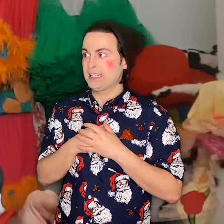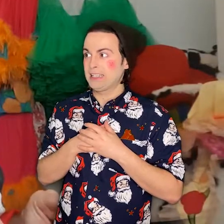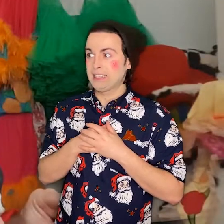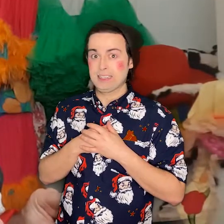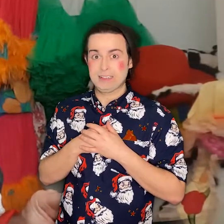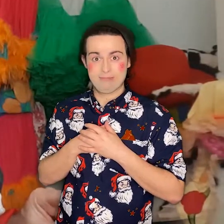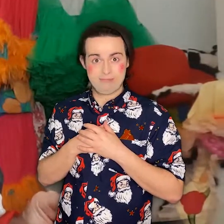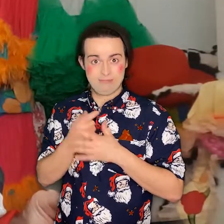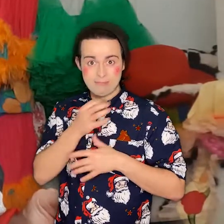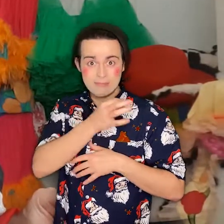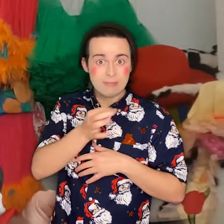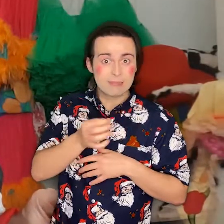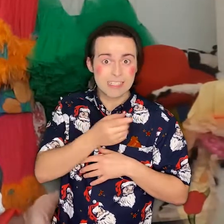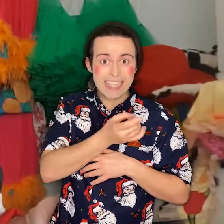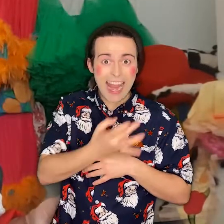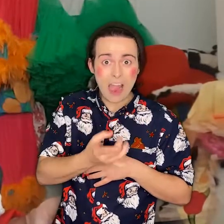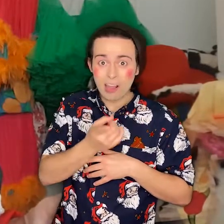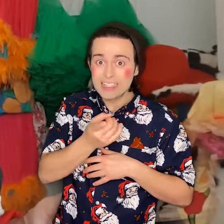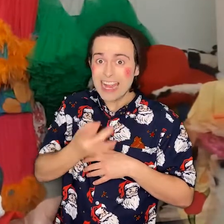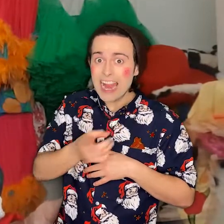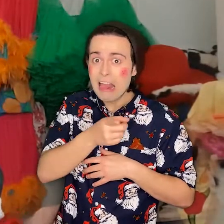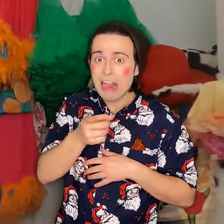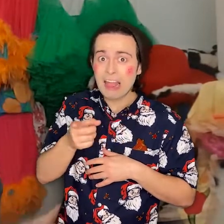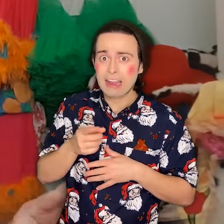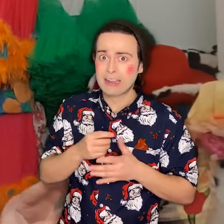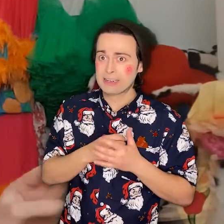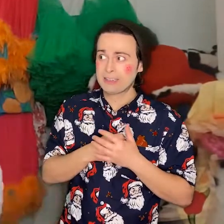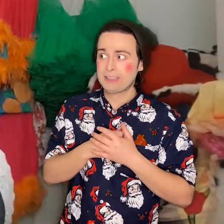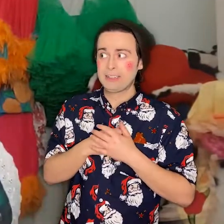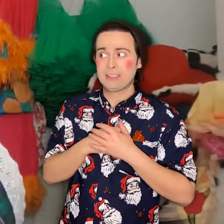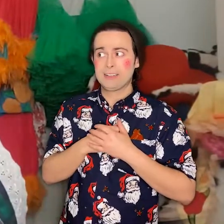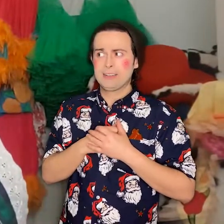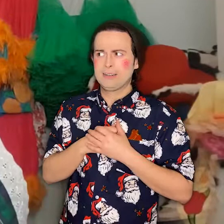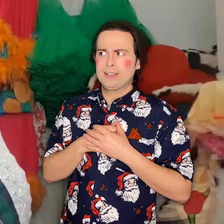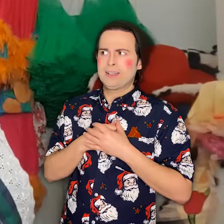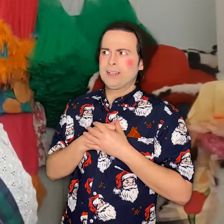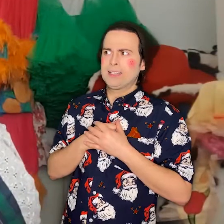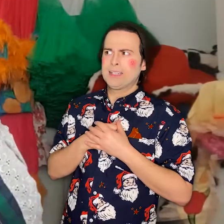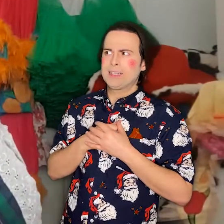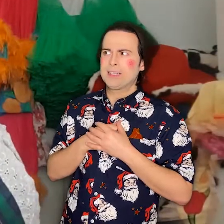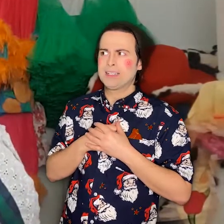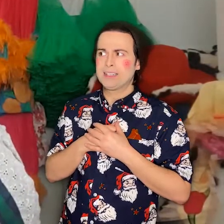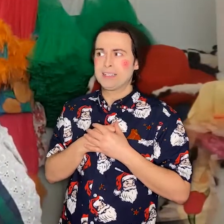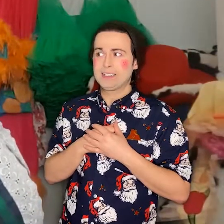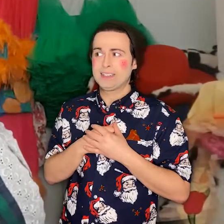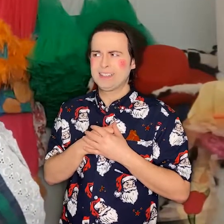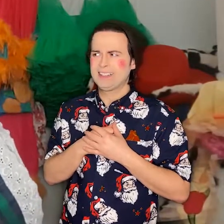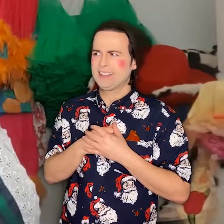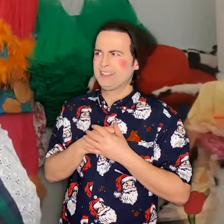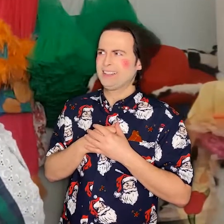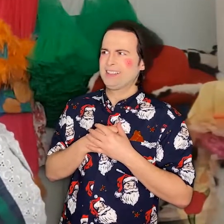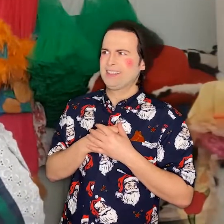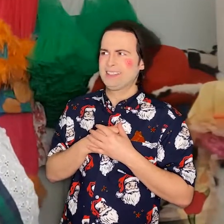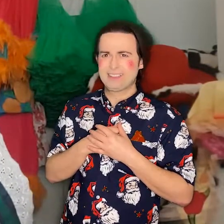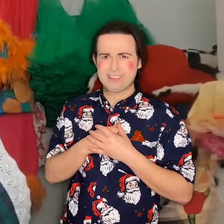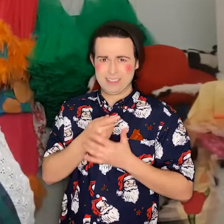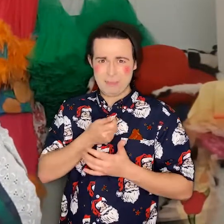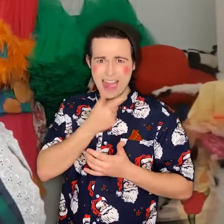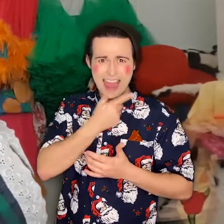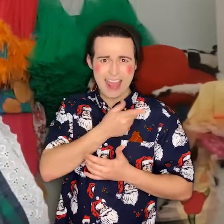And you are definitely single, look at the state of you. He's smiling boys and girls but he's not happy.